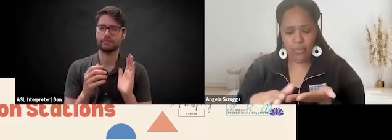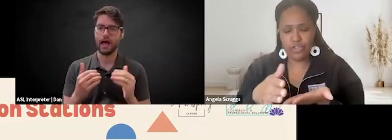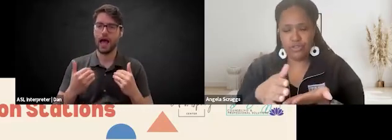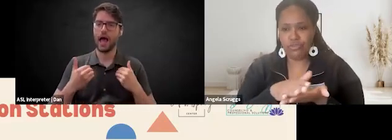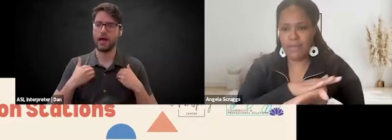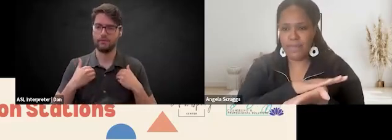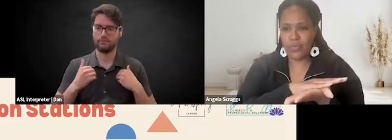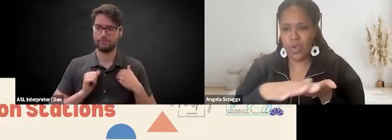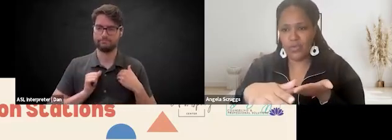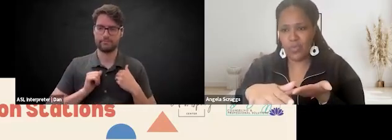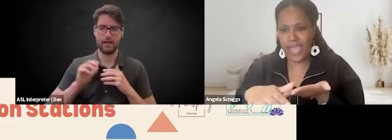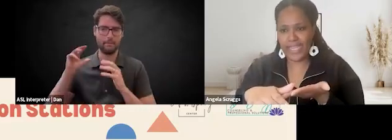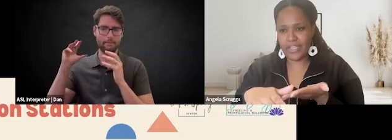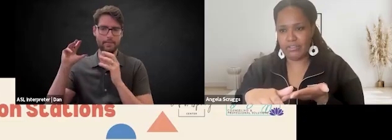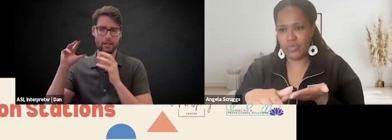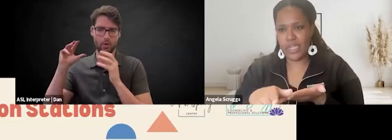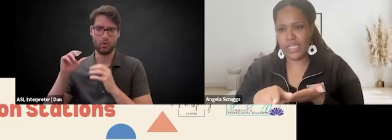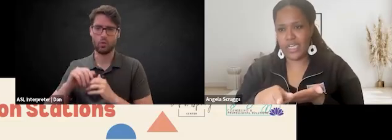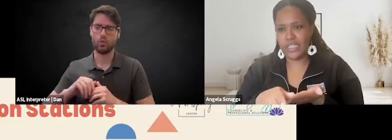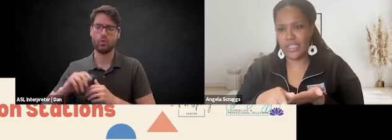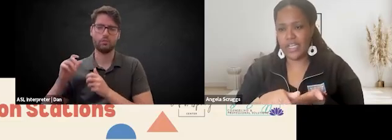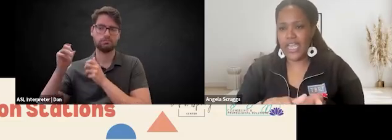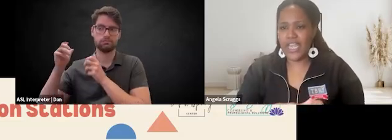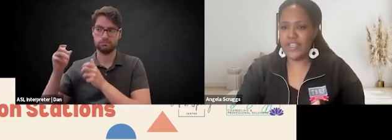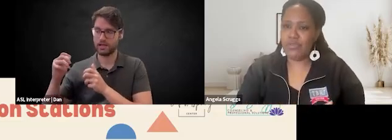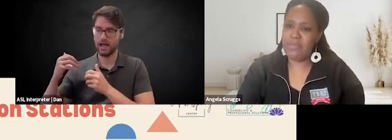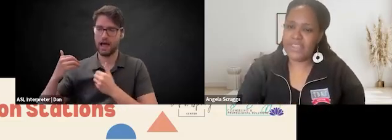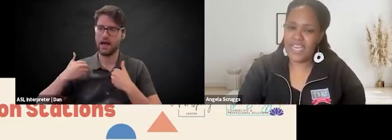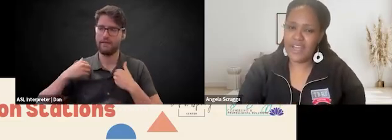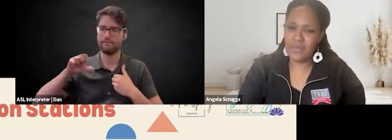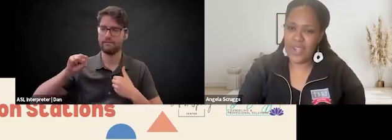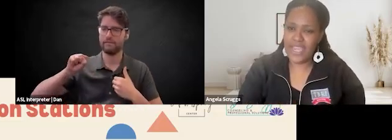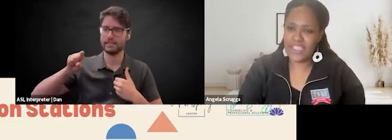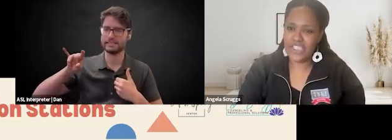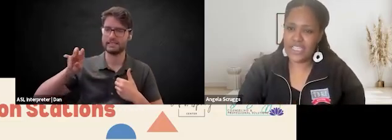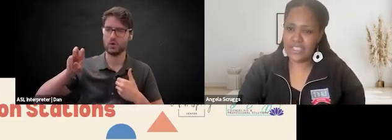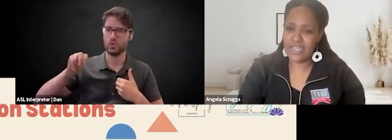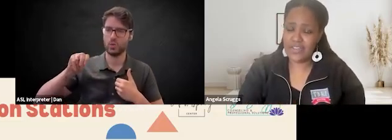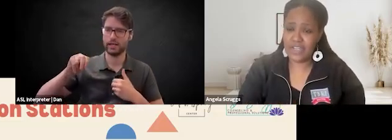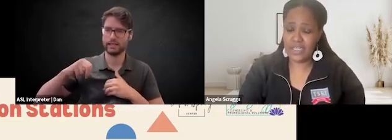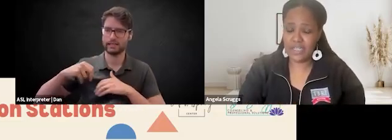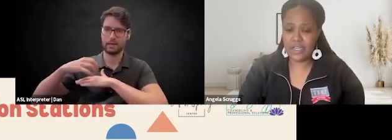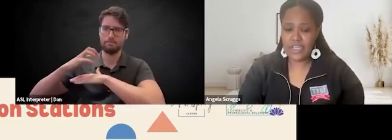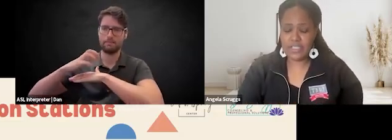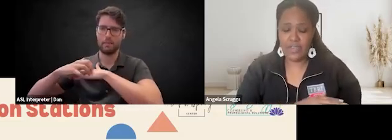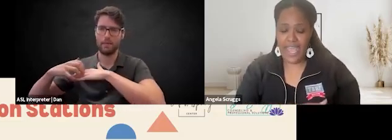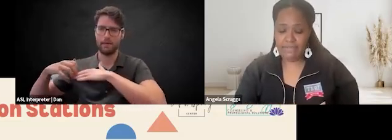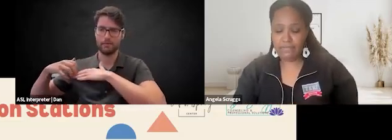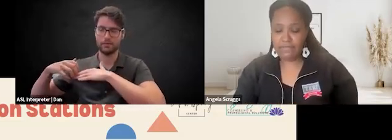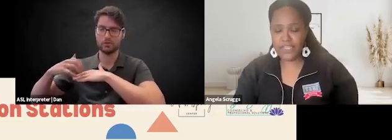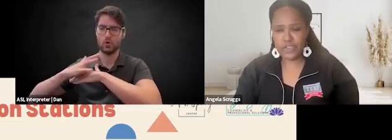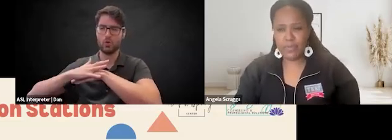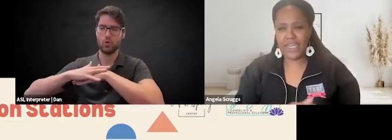And when you rub it one way, it turns one color, and you rub it the other way, it changes another color. So you have that visual.